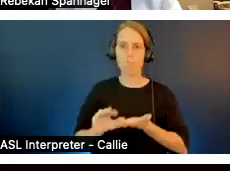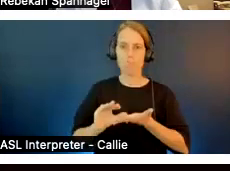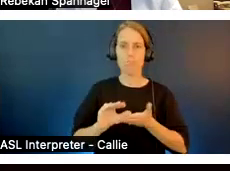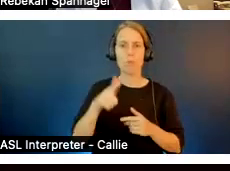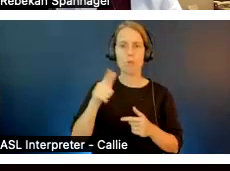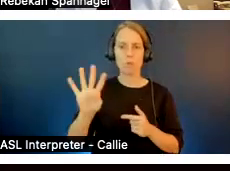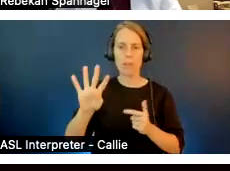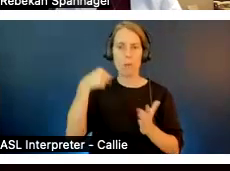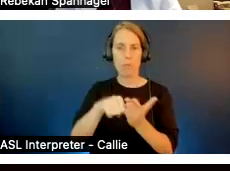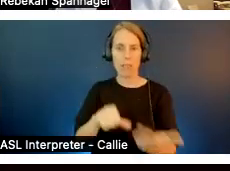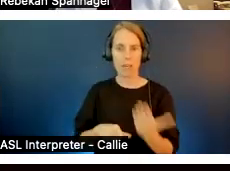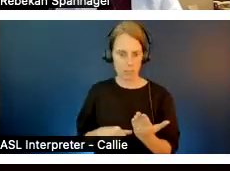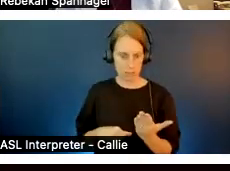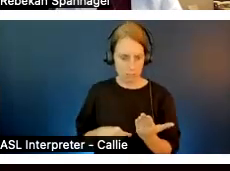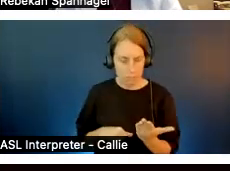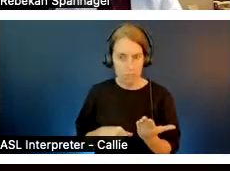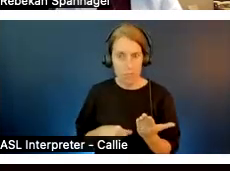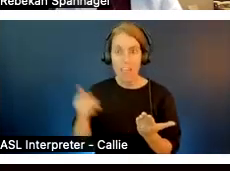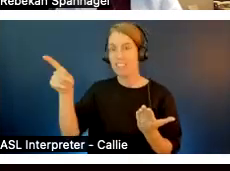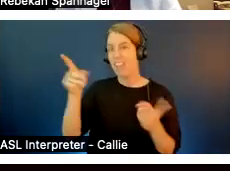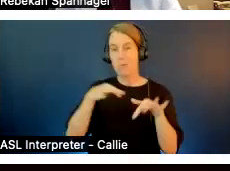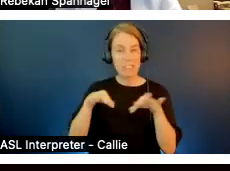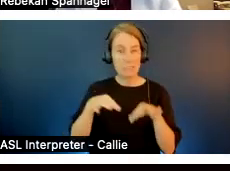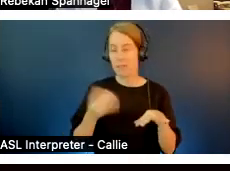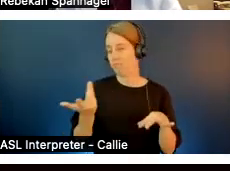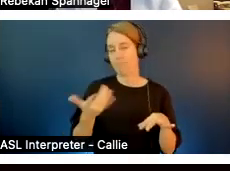that you know it's not medically necessary for you to receive all four of those hours it should